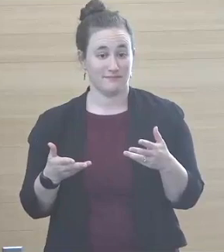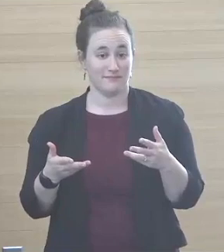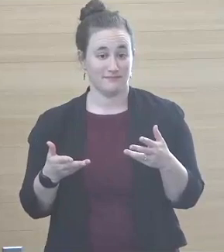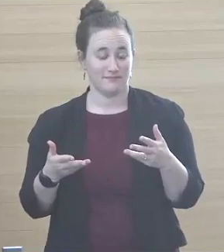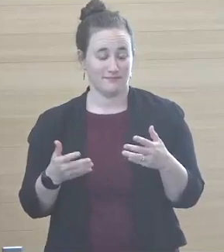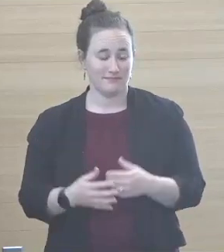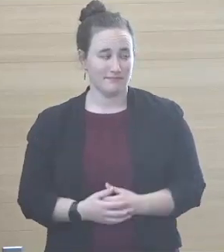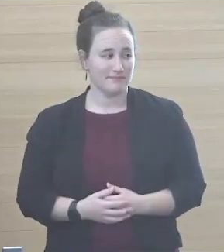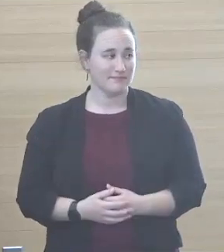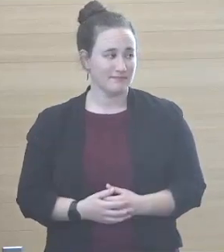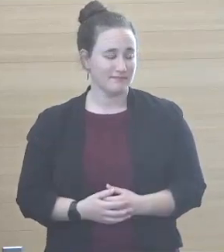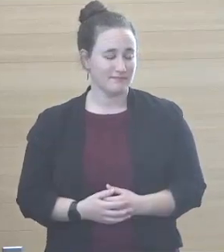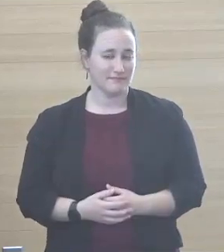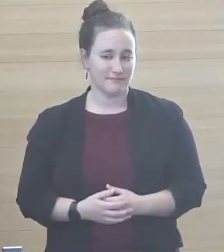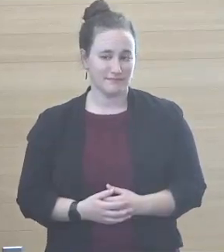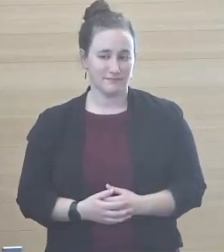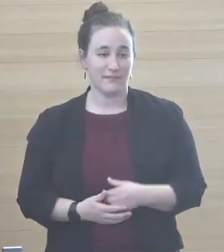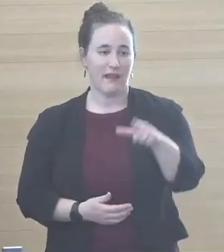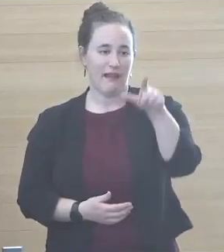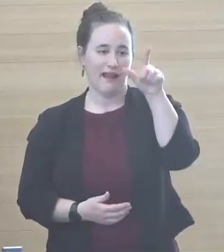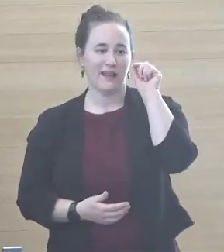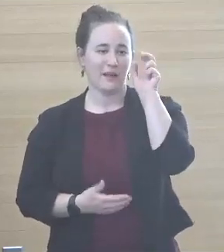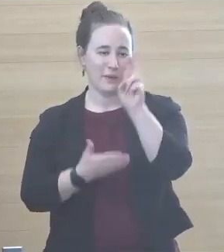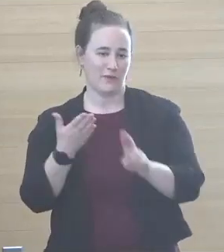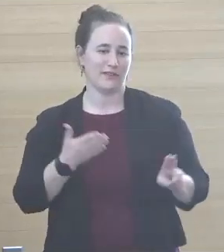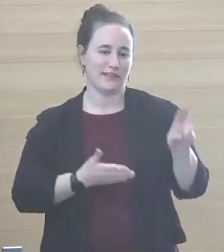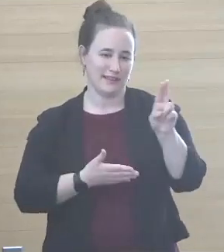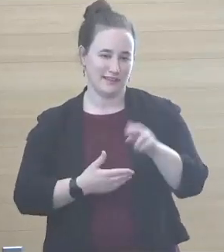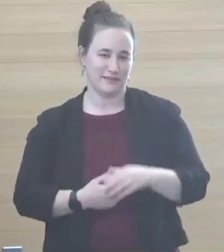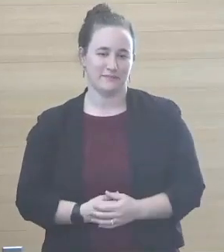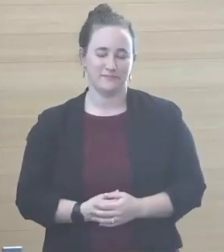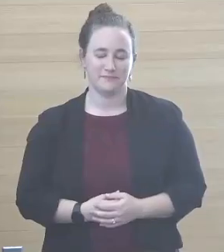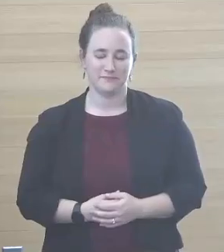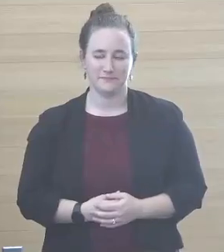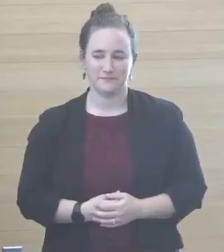Yeah, the answer was Gallaudet University.